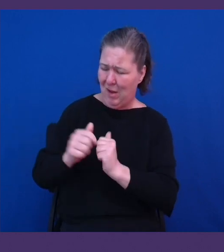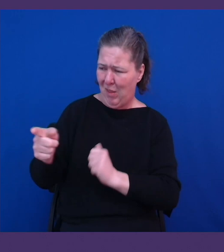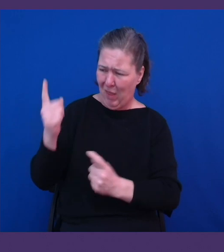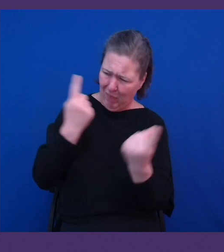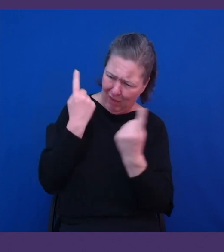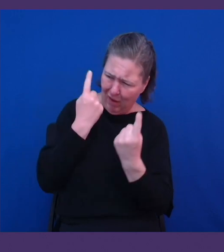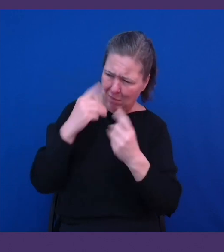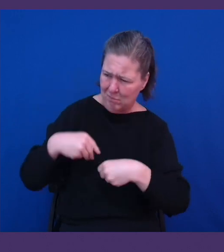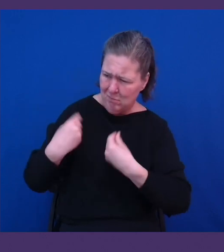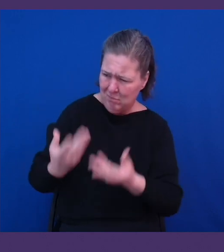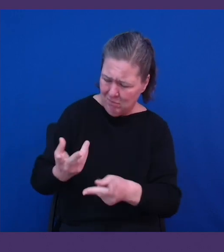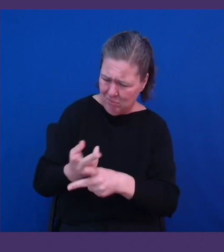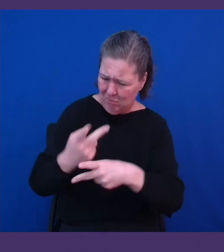and services?